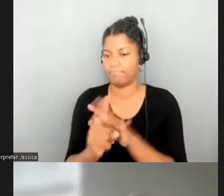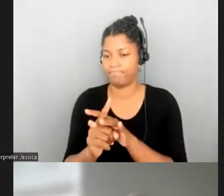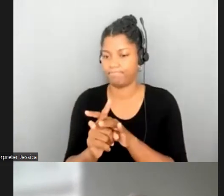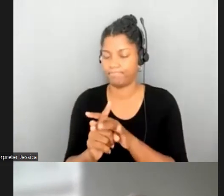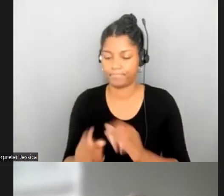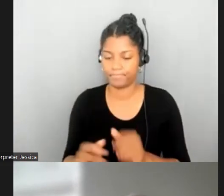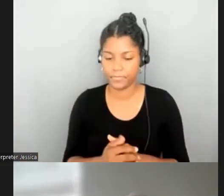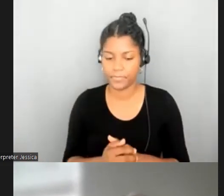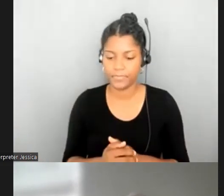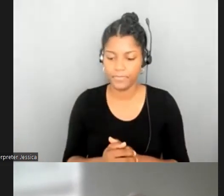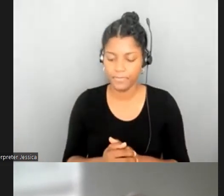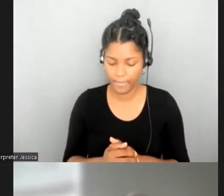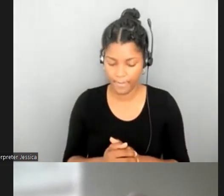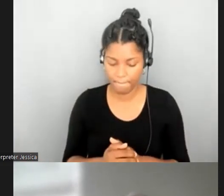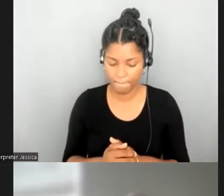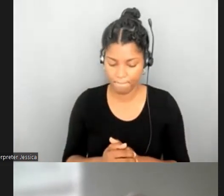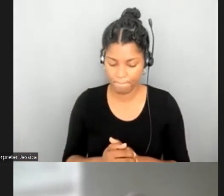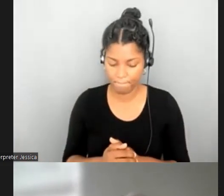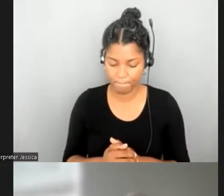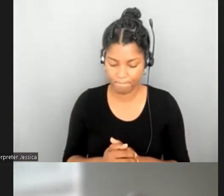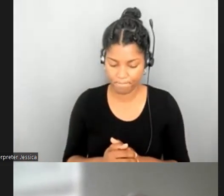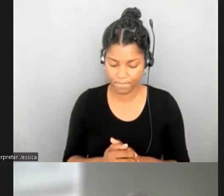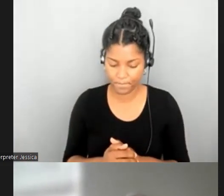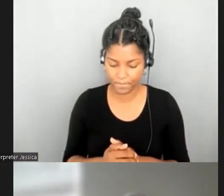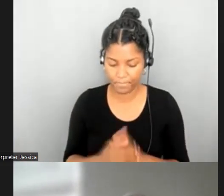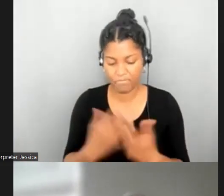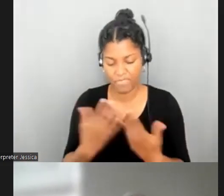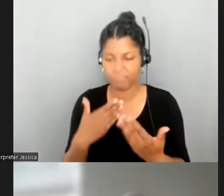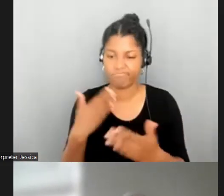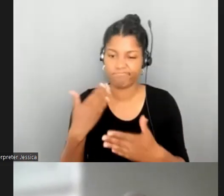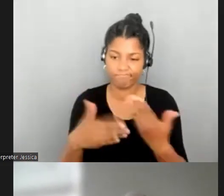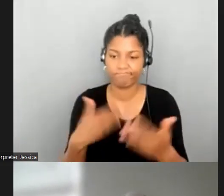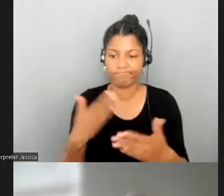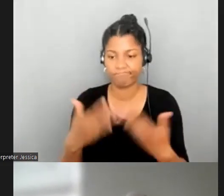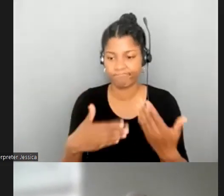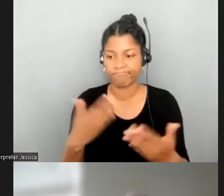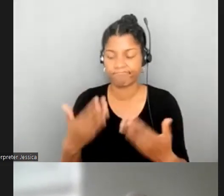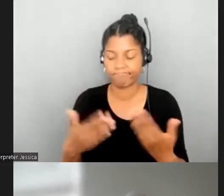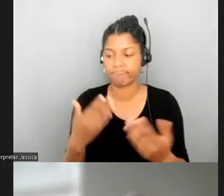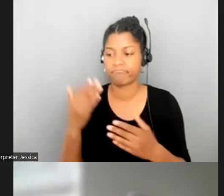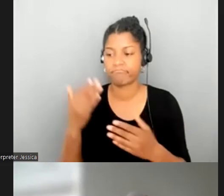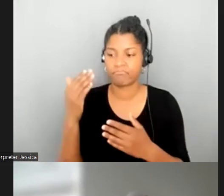And then like I said, it spread out over time.